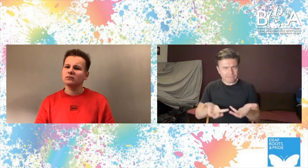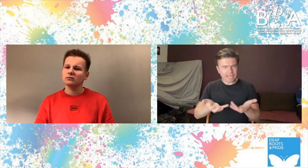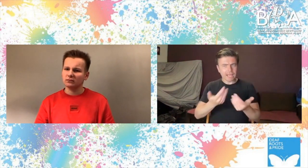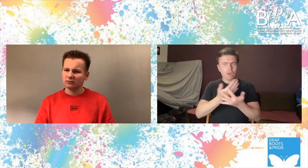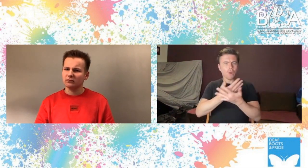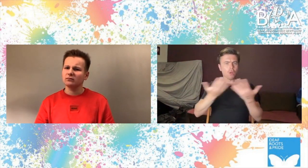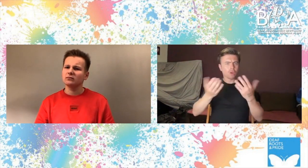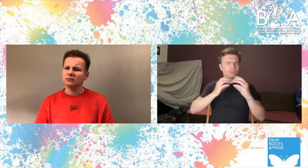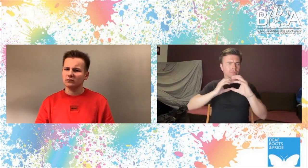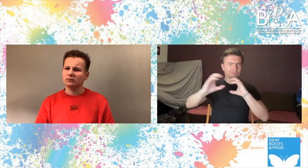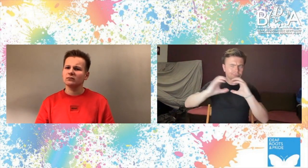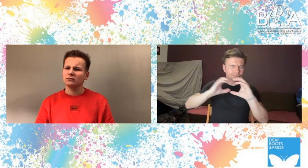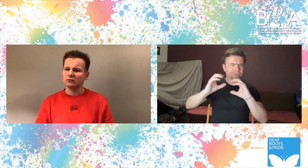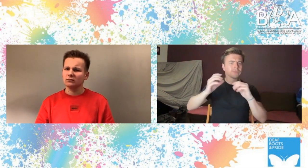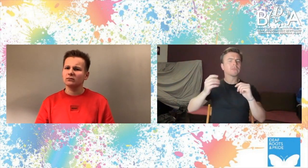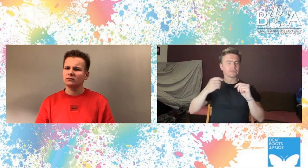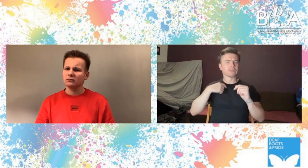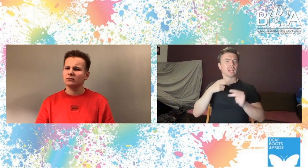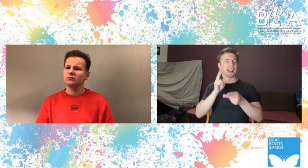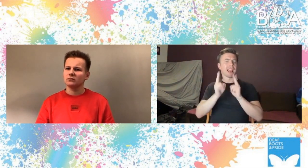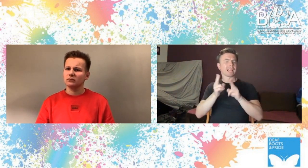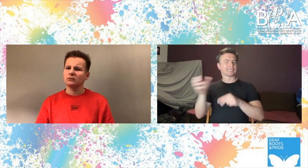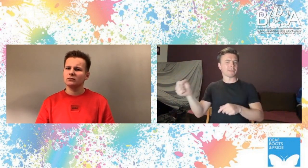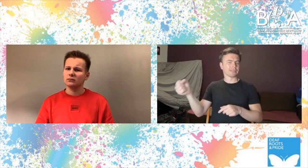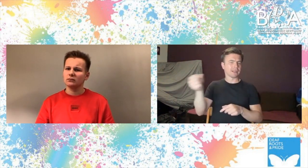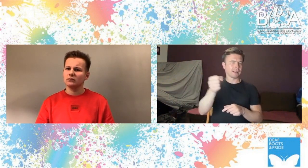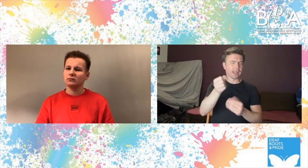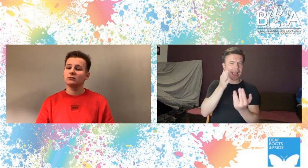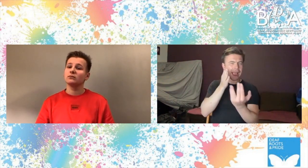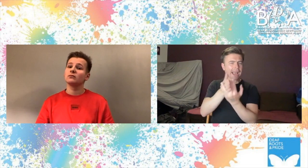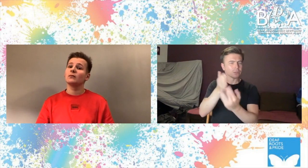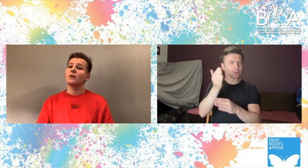and there is a lot of communication, I would bring in an interpreter using